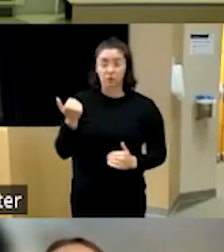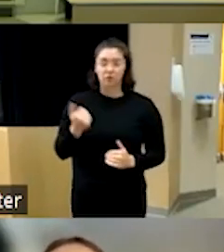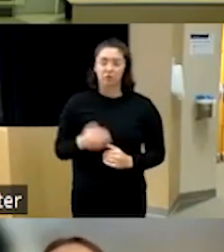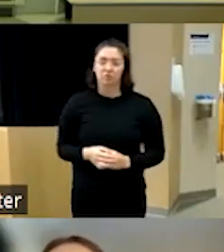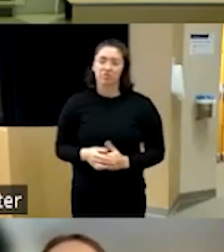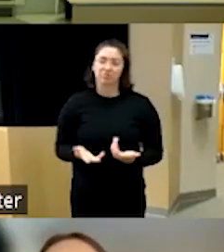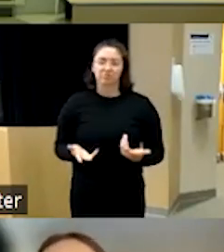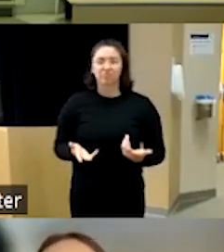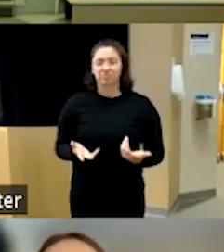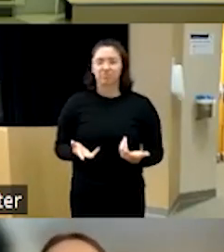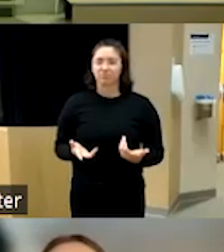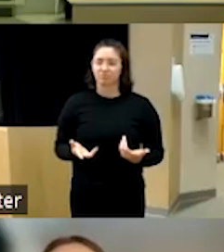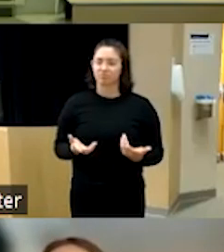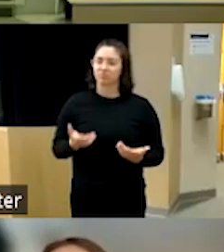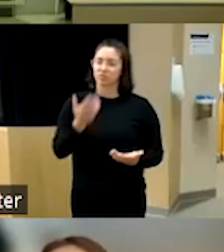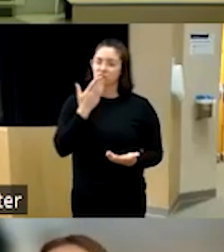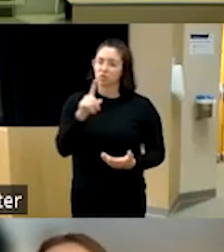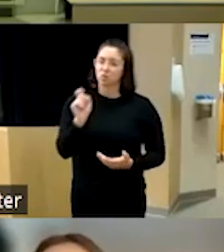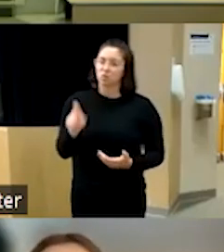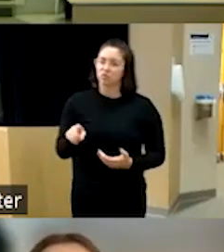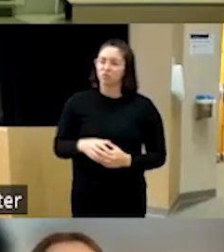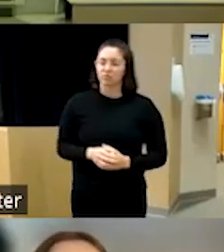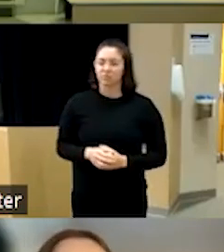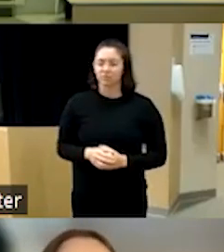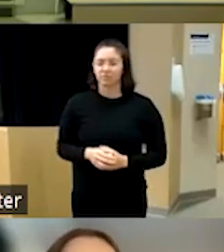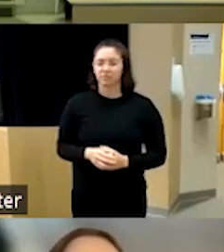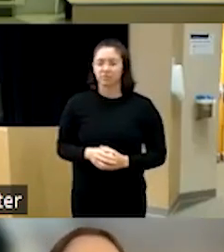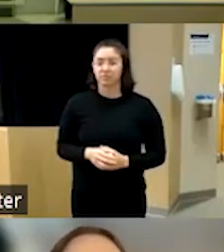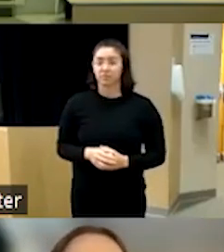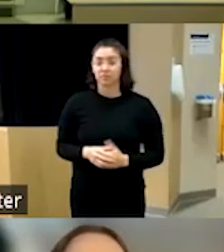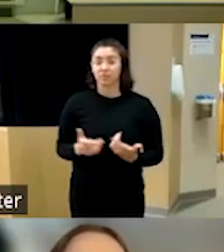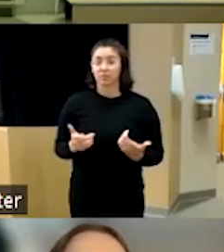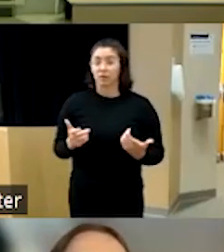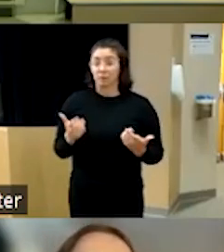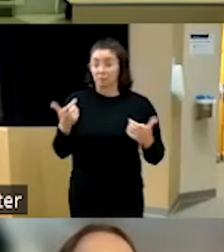um is is a very good question and in fact there is a large clinical research group in